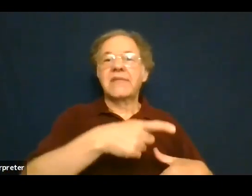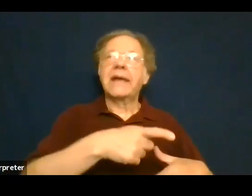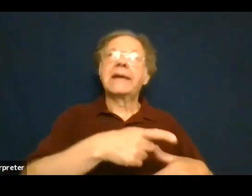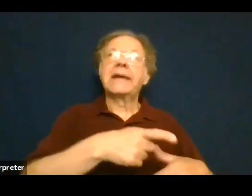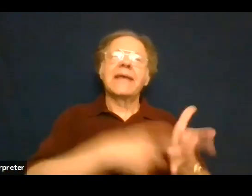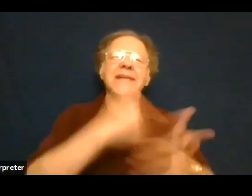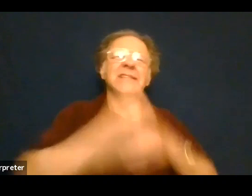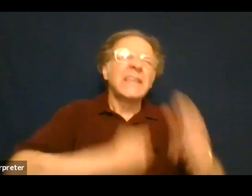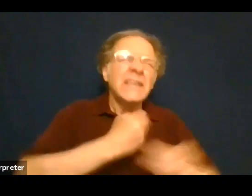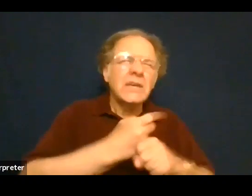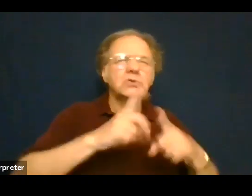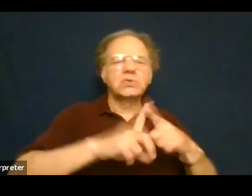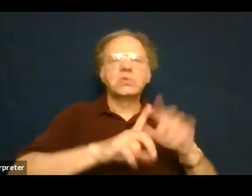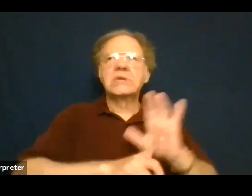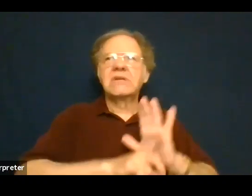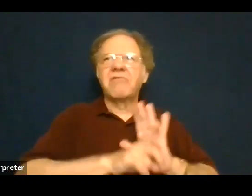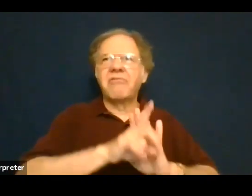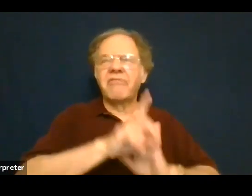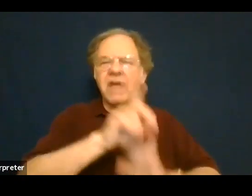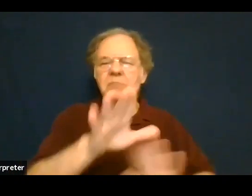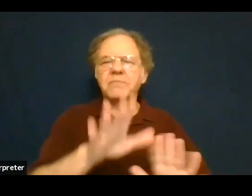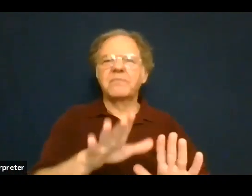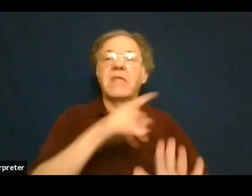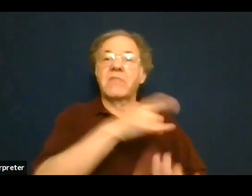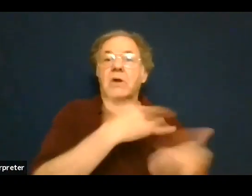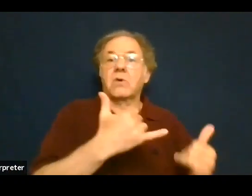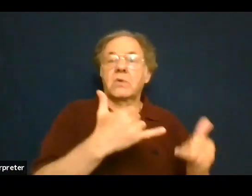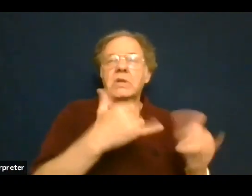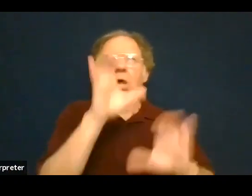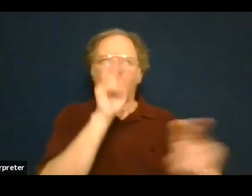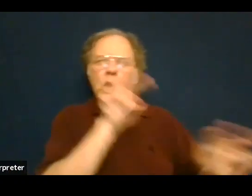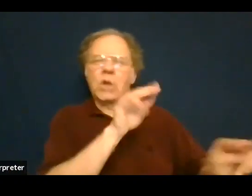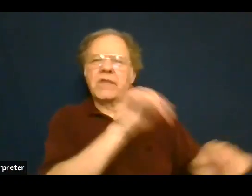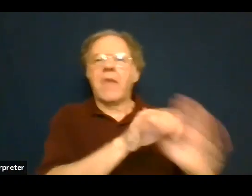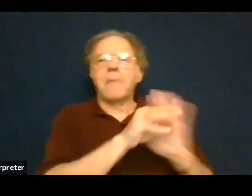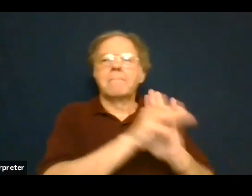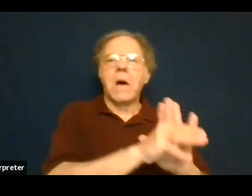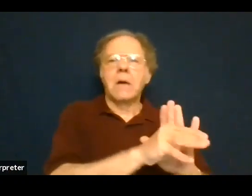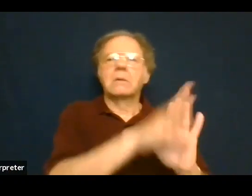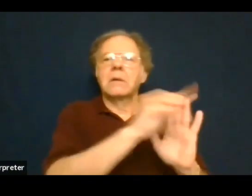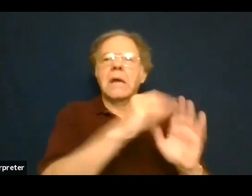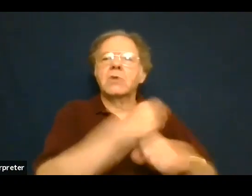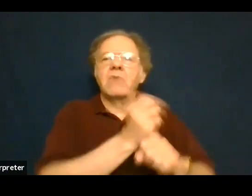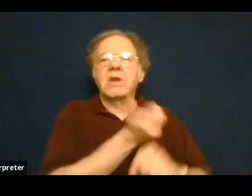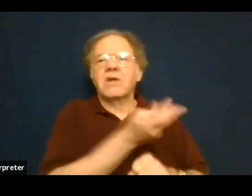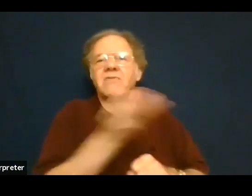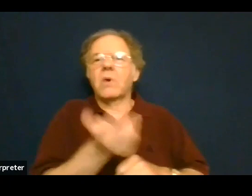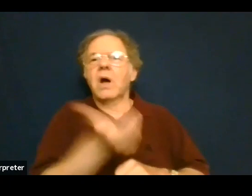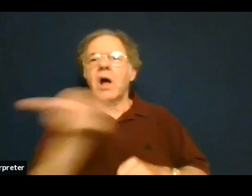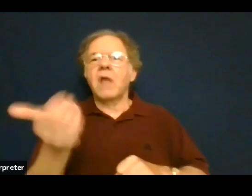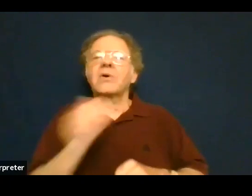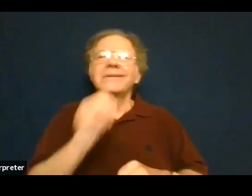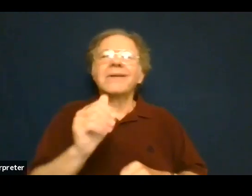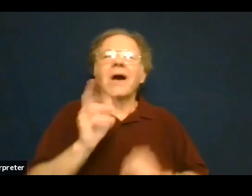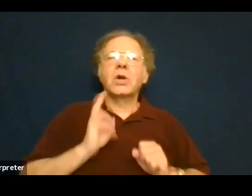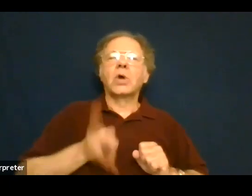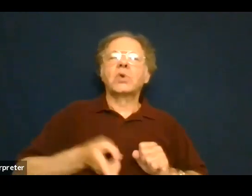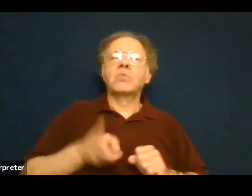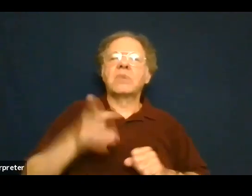But they're currently examining that model, and they're creating a few additional non-human primate models of USH1B to characterize.